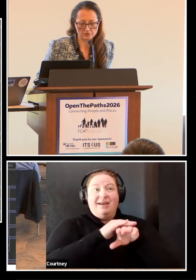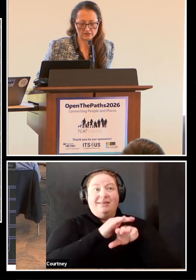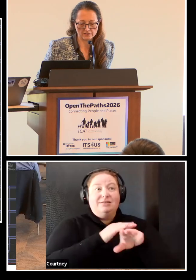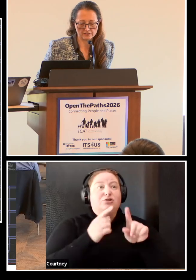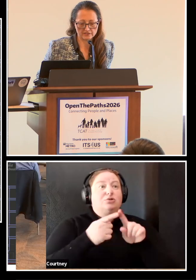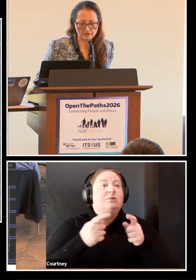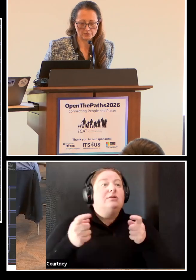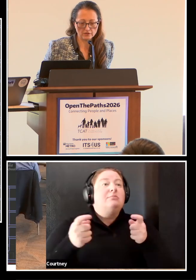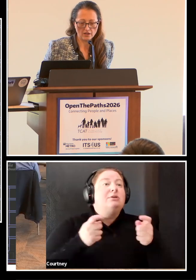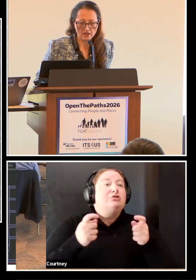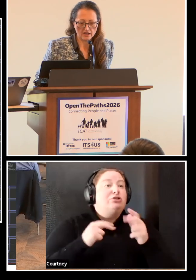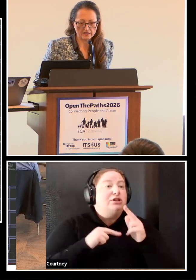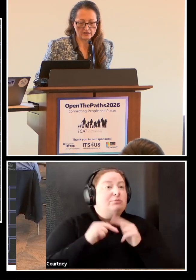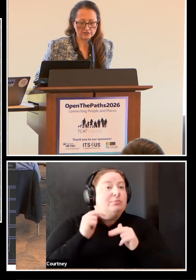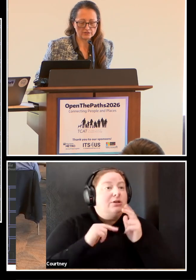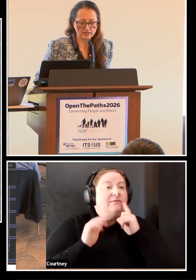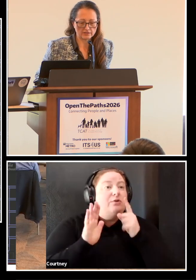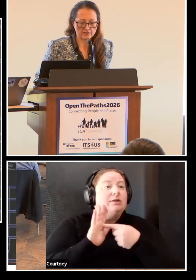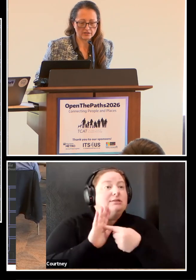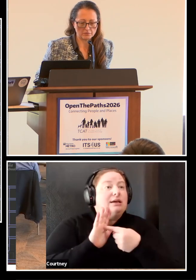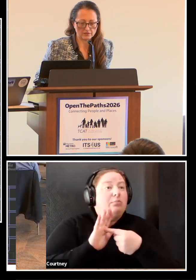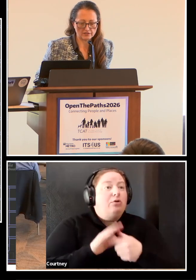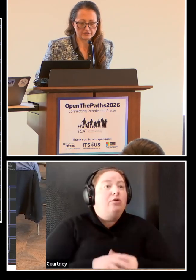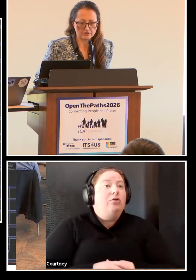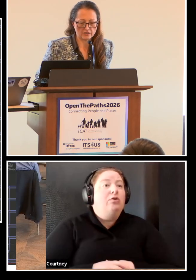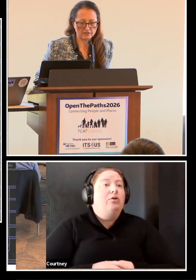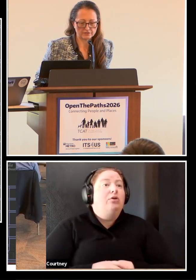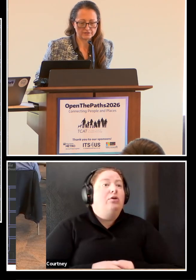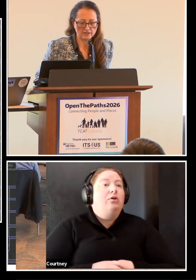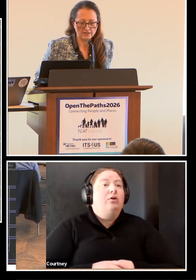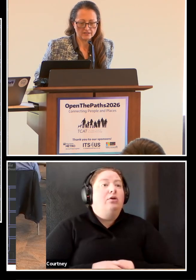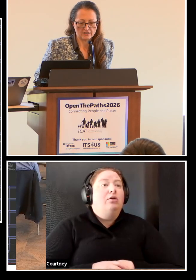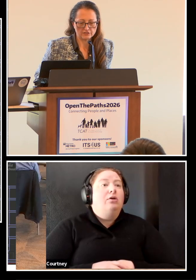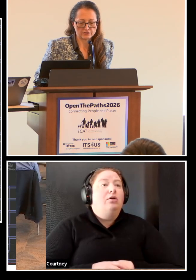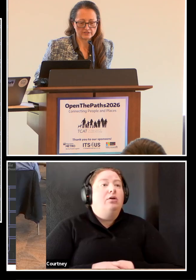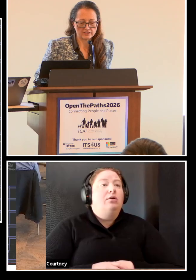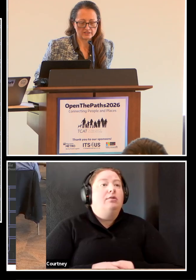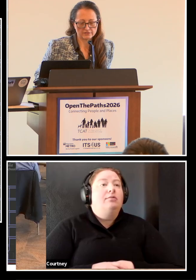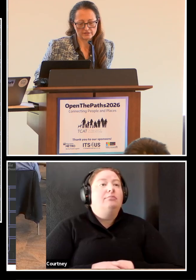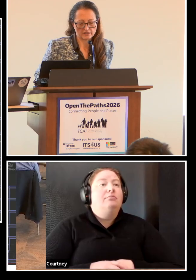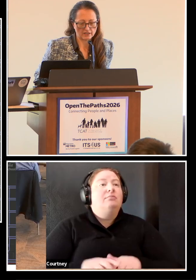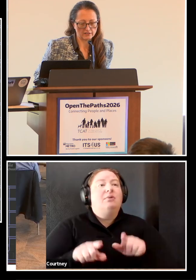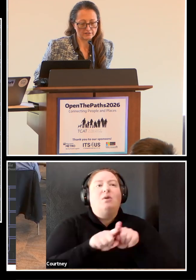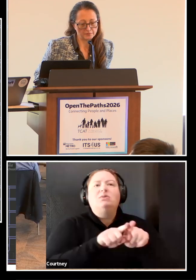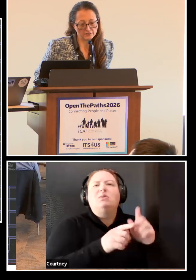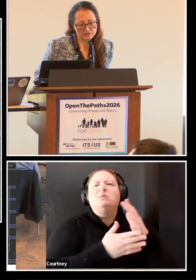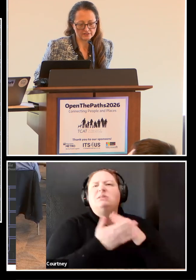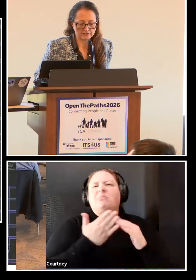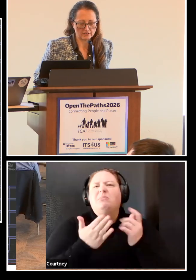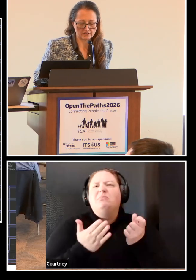building for example and I'll also get some level of understanding of like I'll have benches along